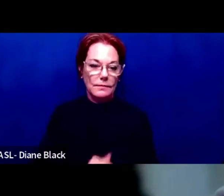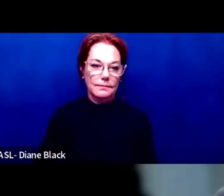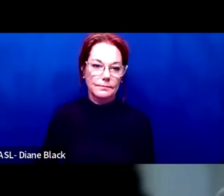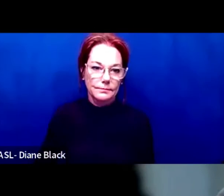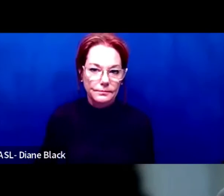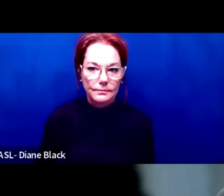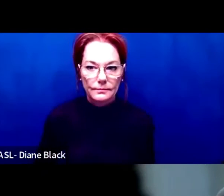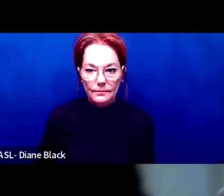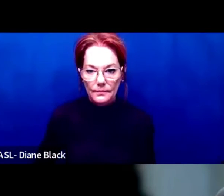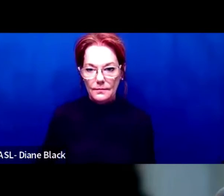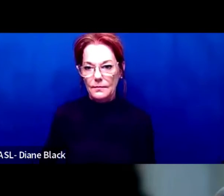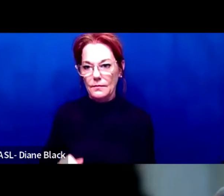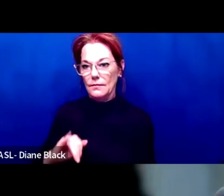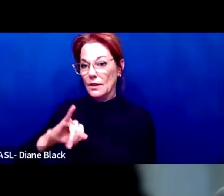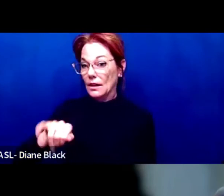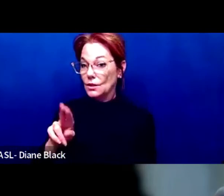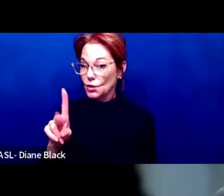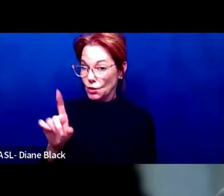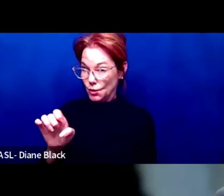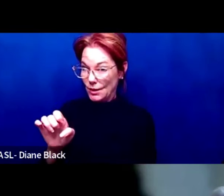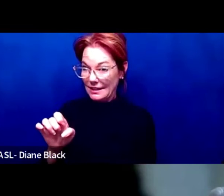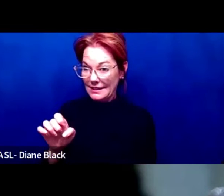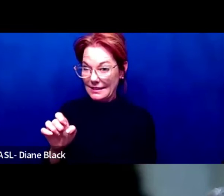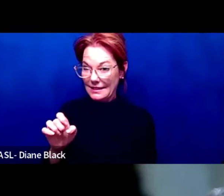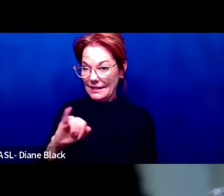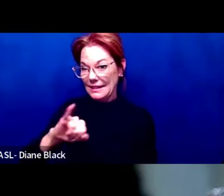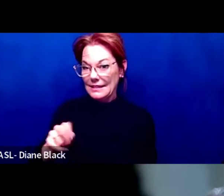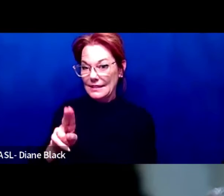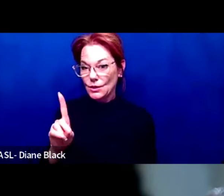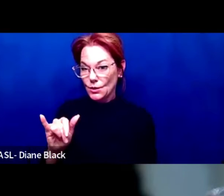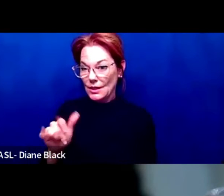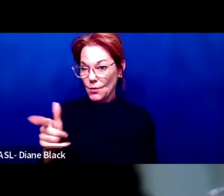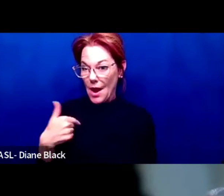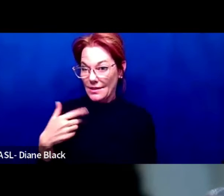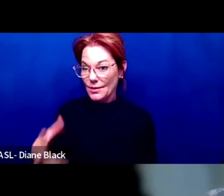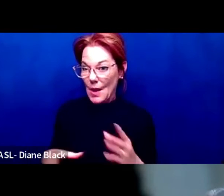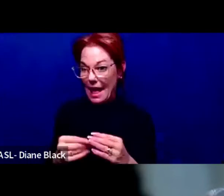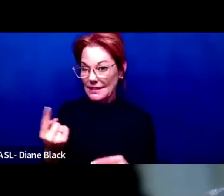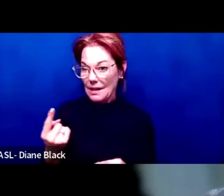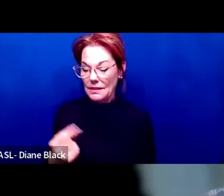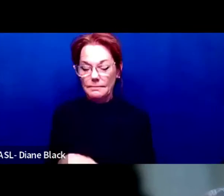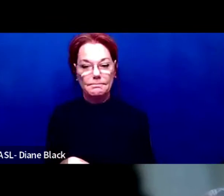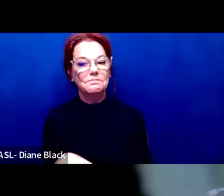Traci Barney: Judy, what would you add? Judy Dettmer: Yeah, obviously, I think that's such a, those are great suggestions, and practically how it comes